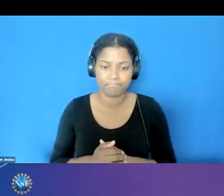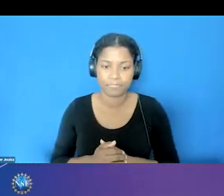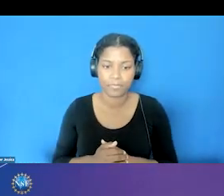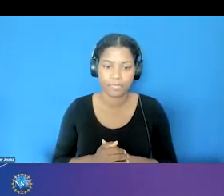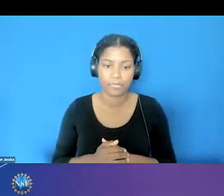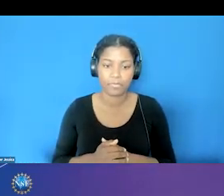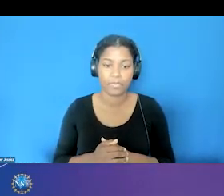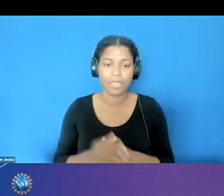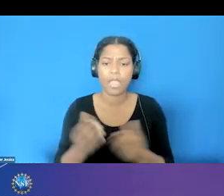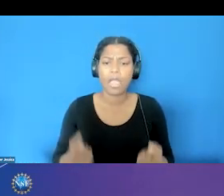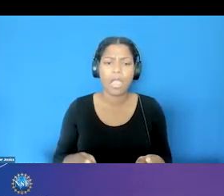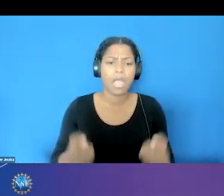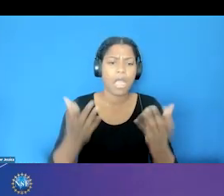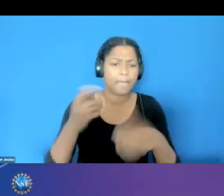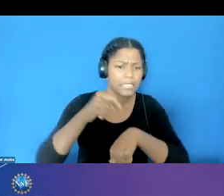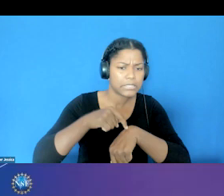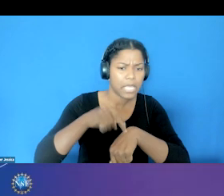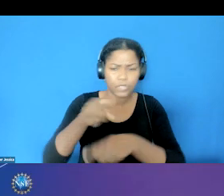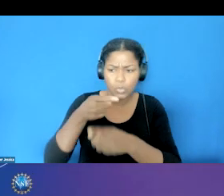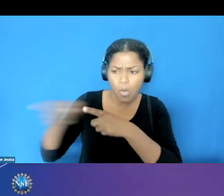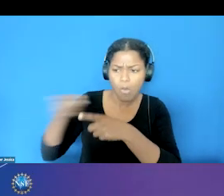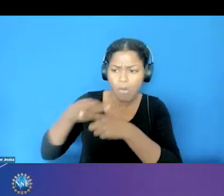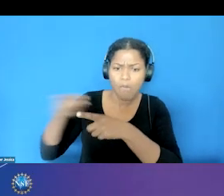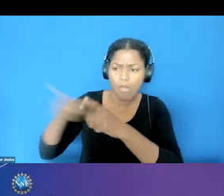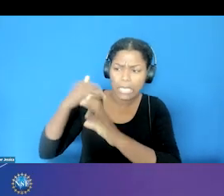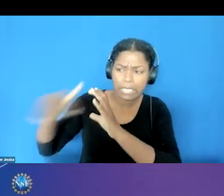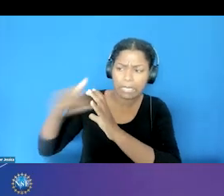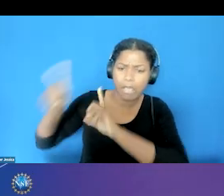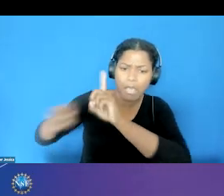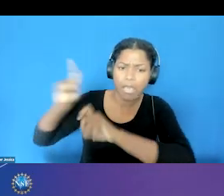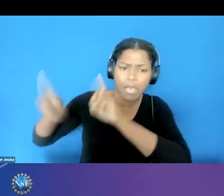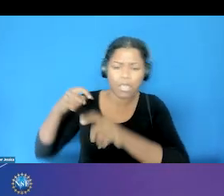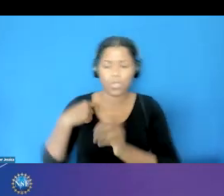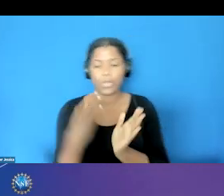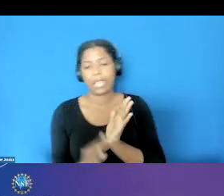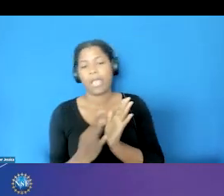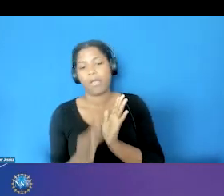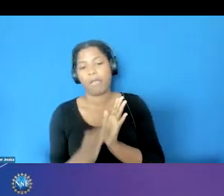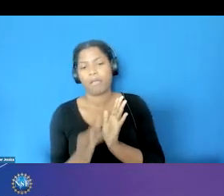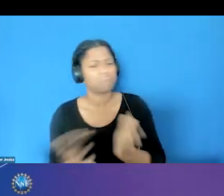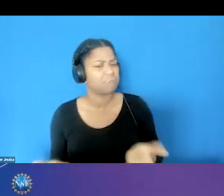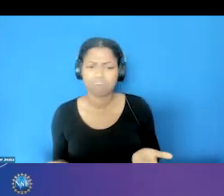We don't keep a tally of how many times you may call or email us with questions. Believe me, it never hurts to ask.